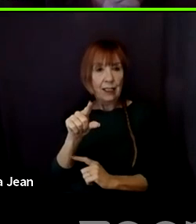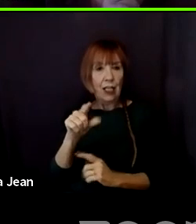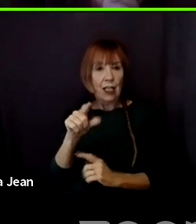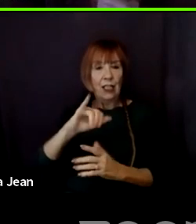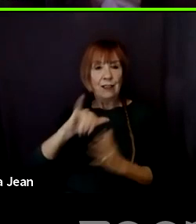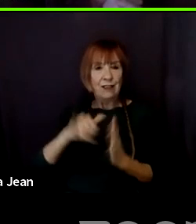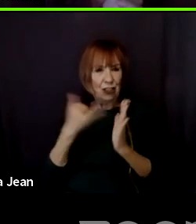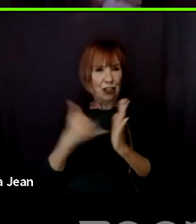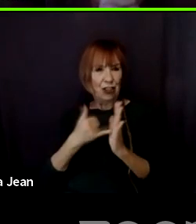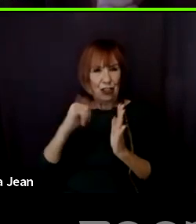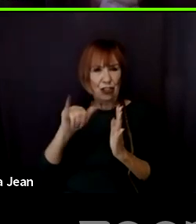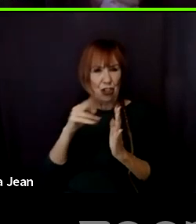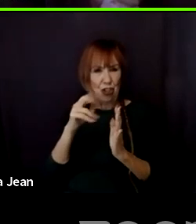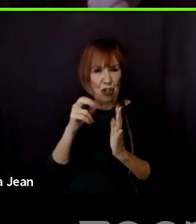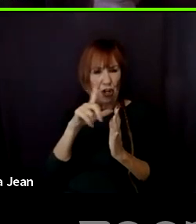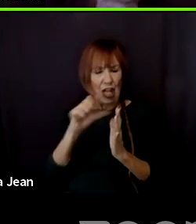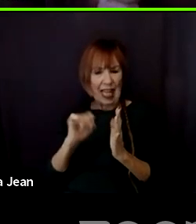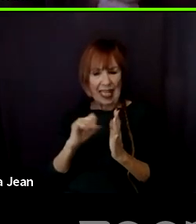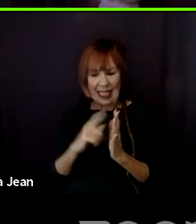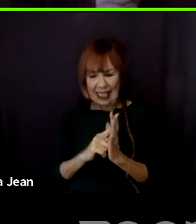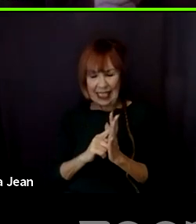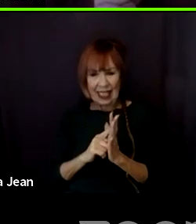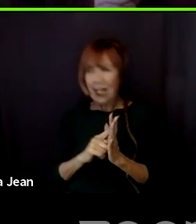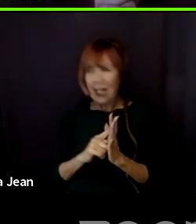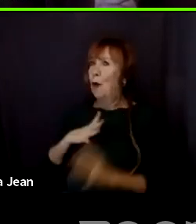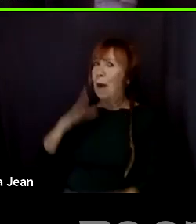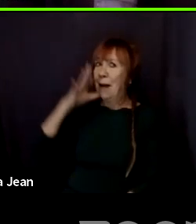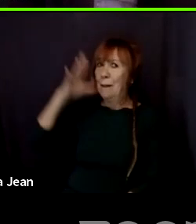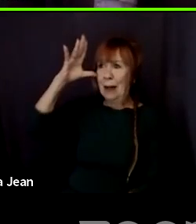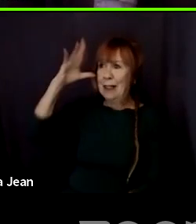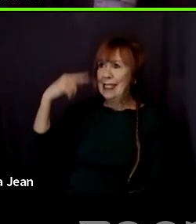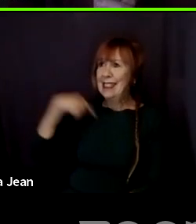what my parents had in mind, when I told them I was going to be a writer.